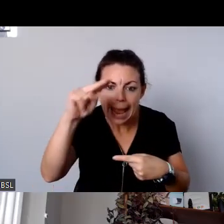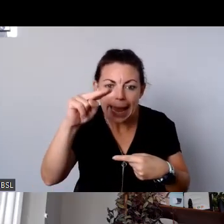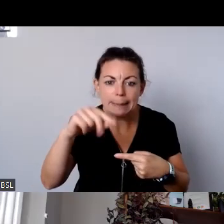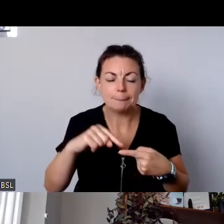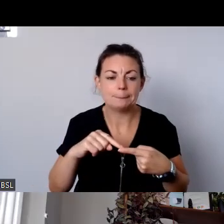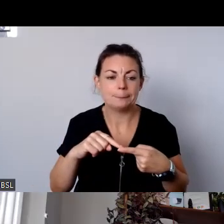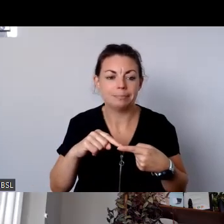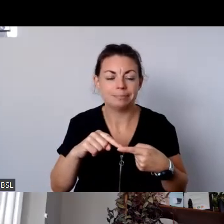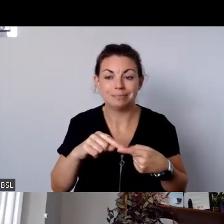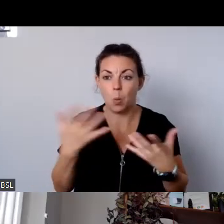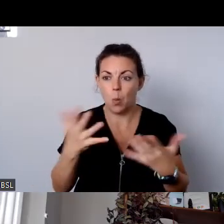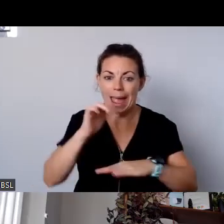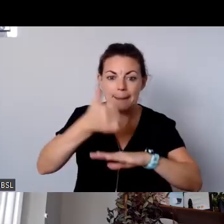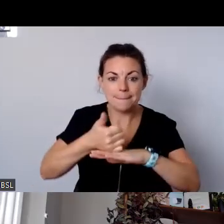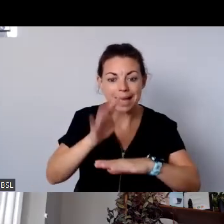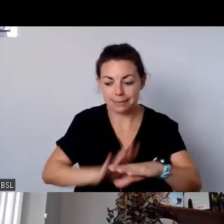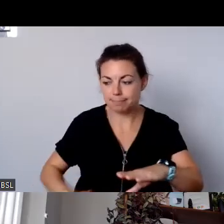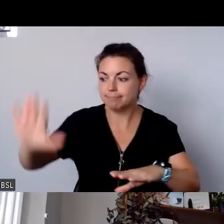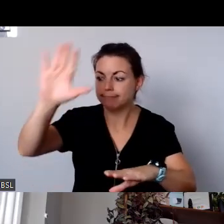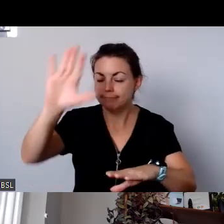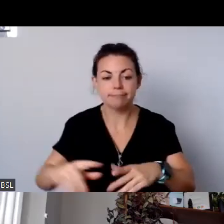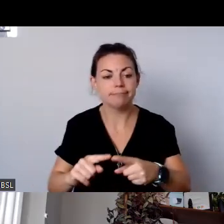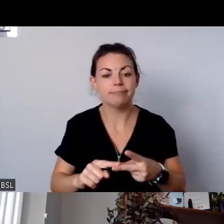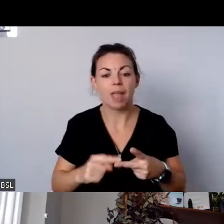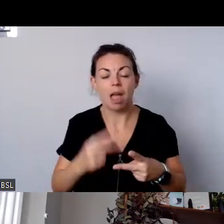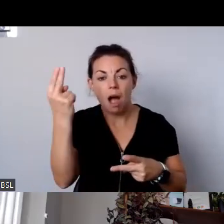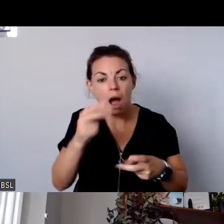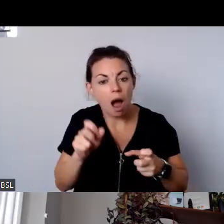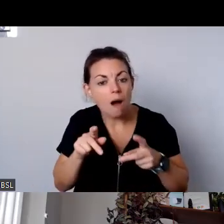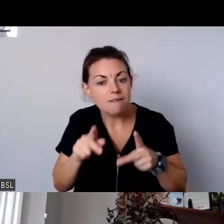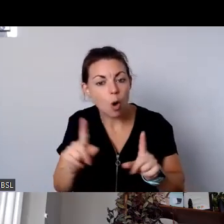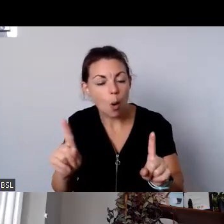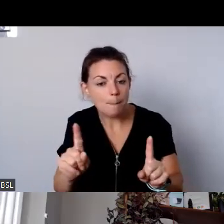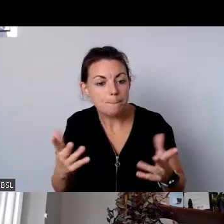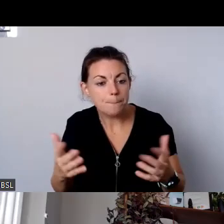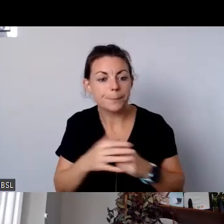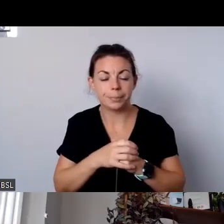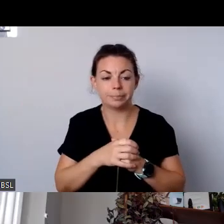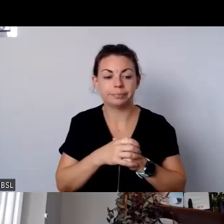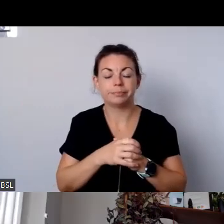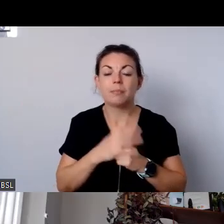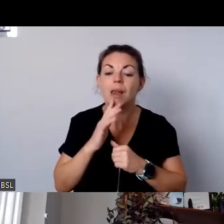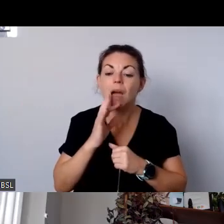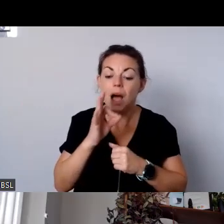the region where it is based, the art form. We will also ask for a short summary of the project,